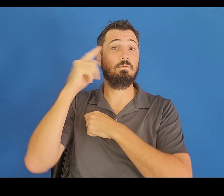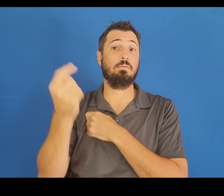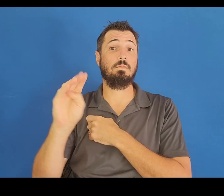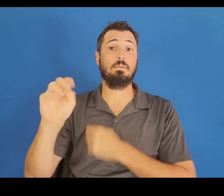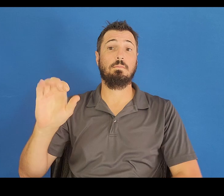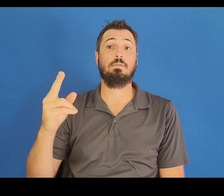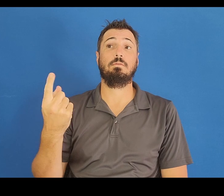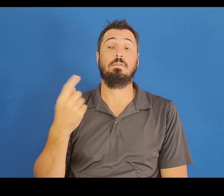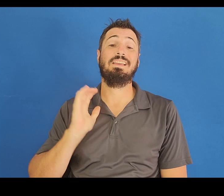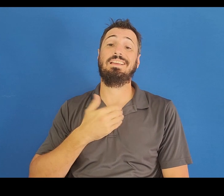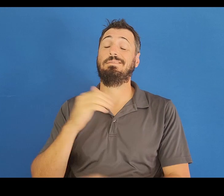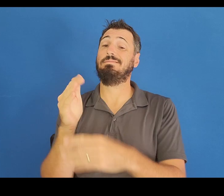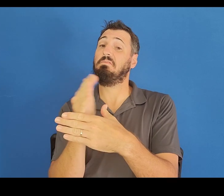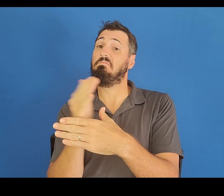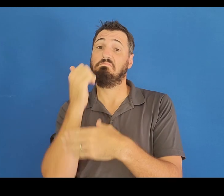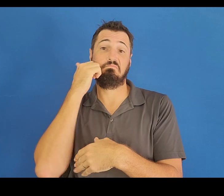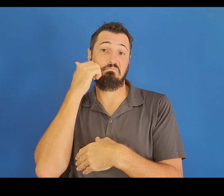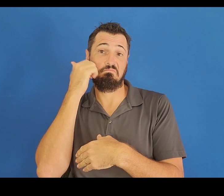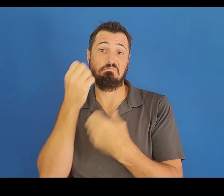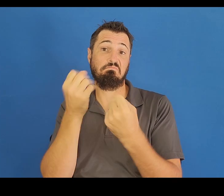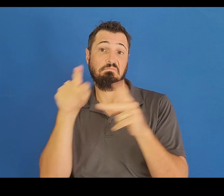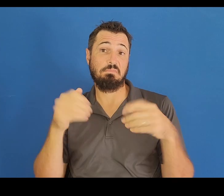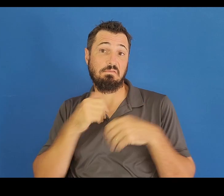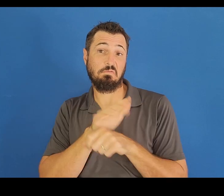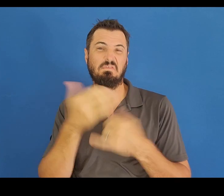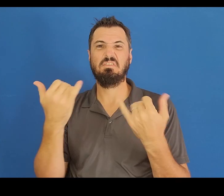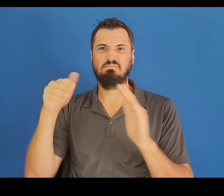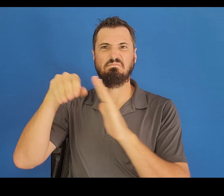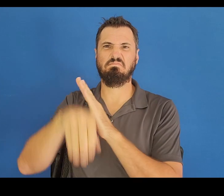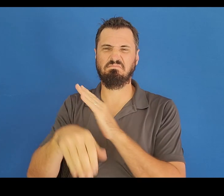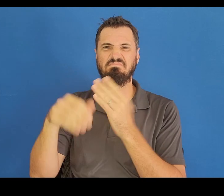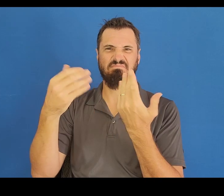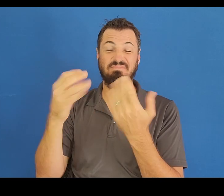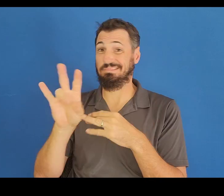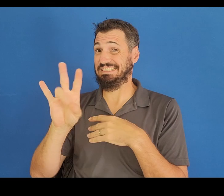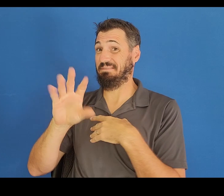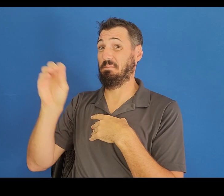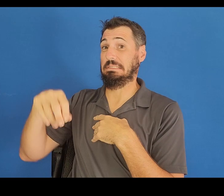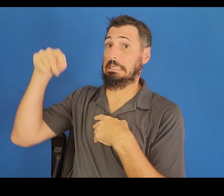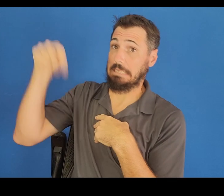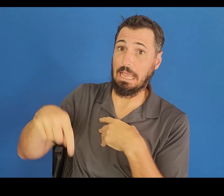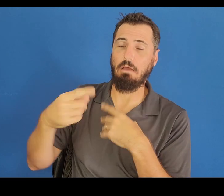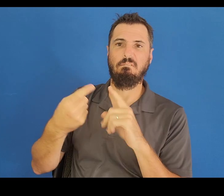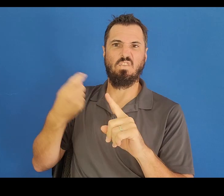Our average daily case count continues its steady decline, down almost 75 percent from just two weeks ago.